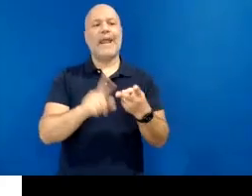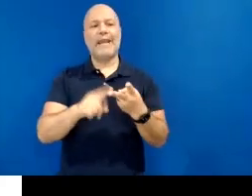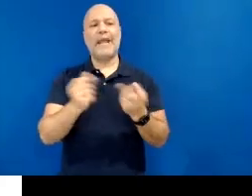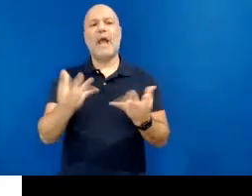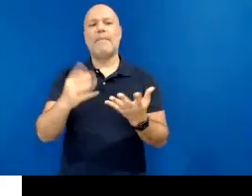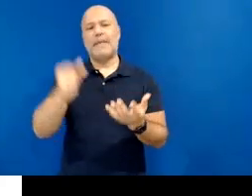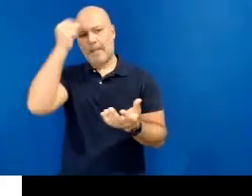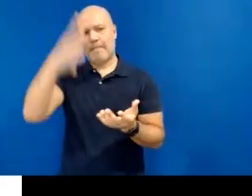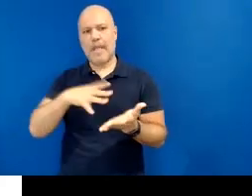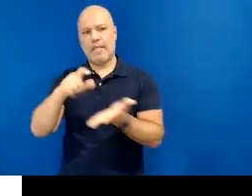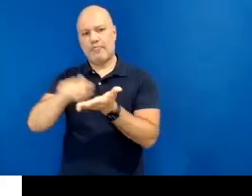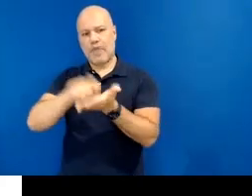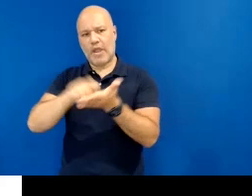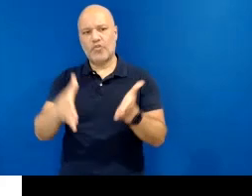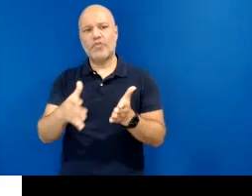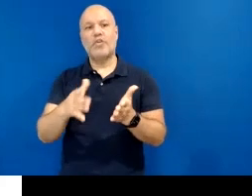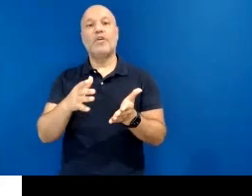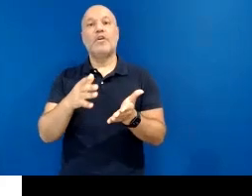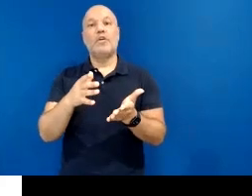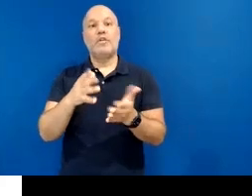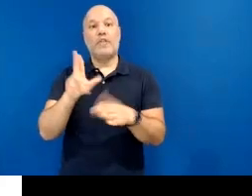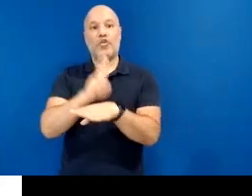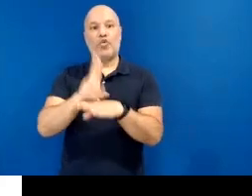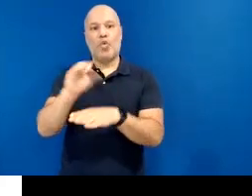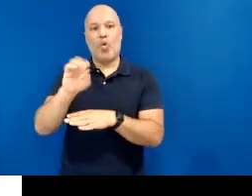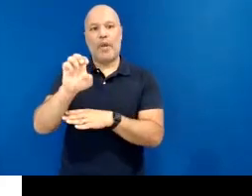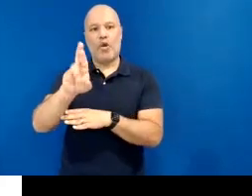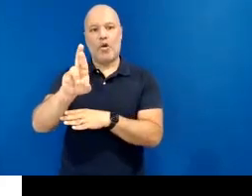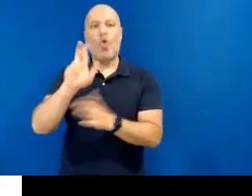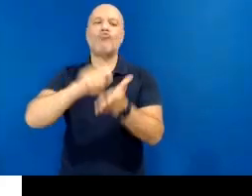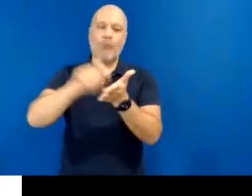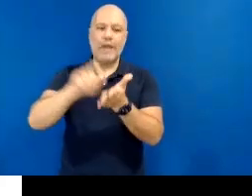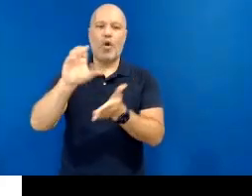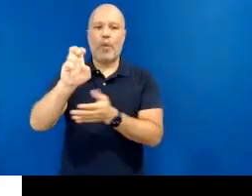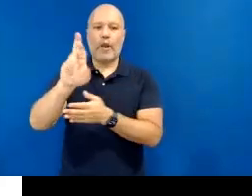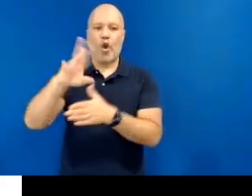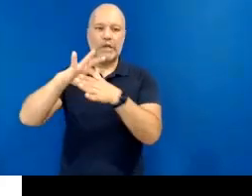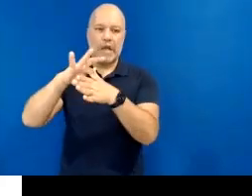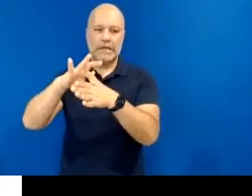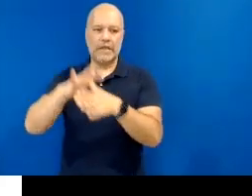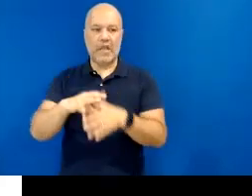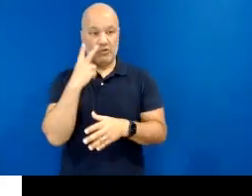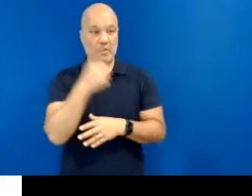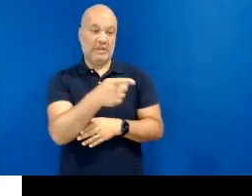So this was just I put it in a pie graph because that's kind of how I think. And here you can see, right, we have about a third of women